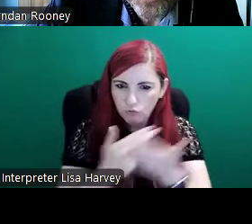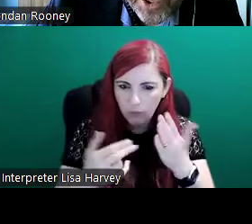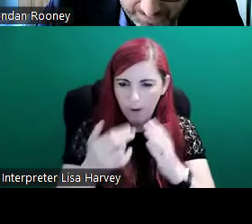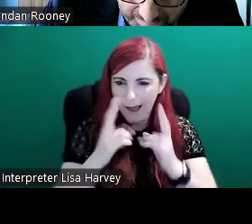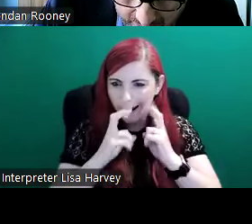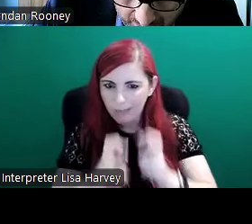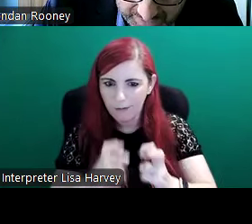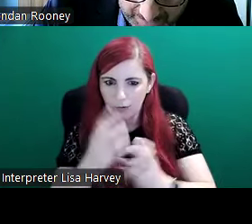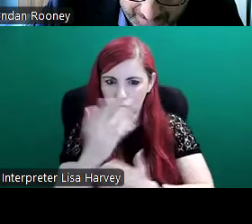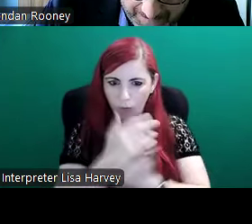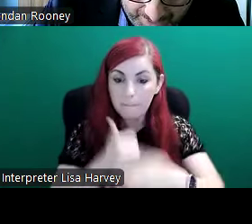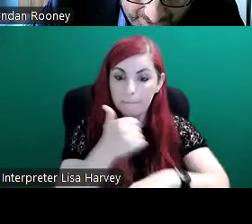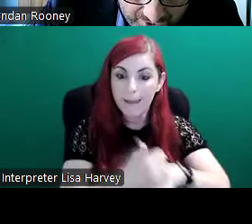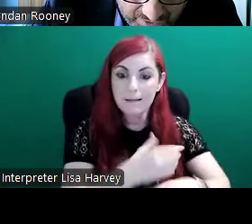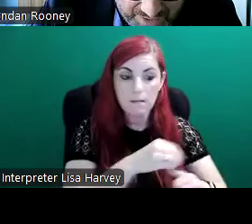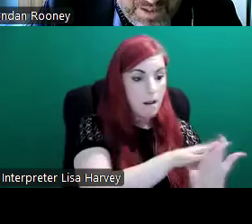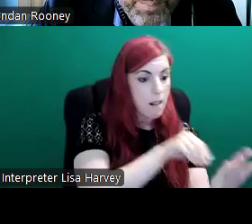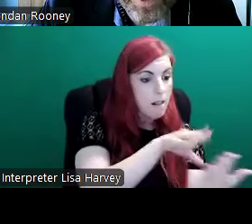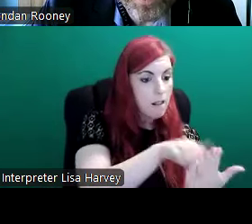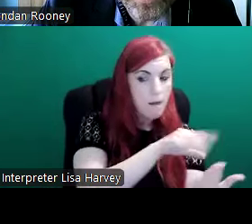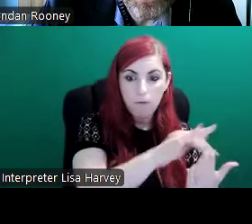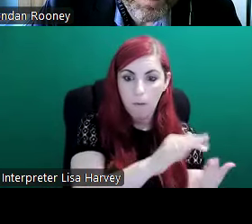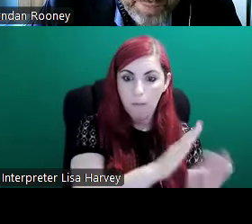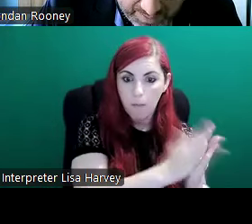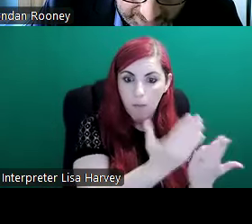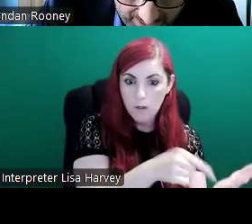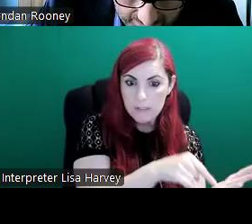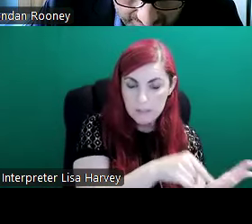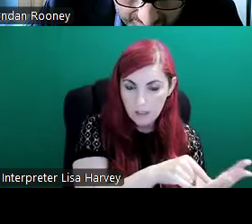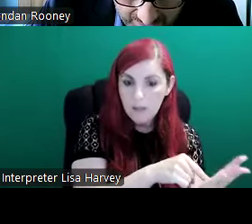illustrations from books and reduced the composition to its principal elements,